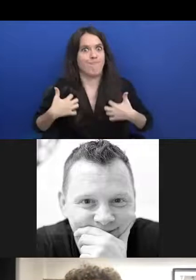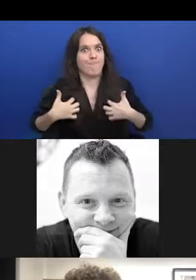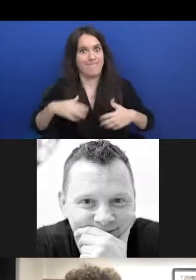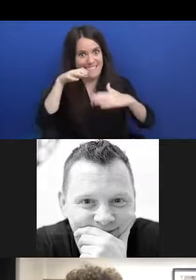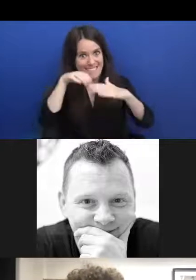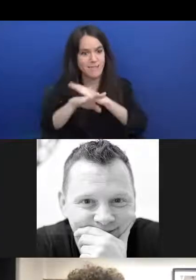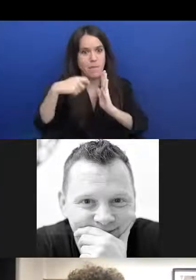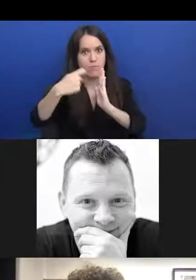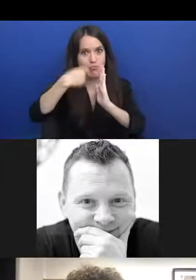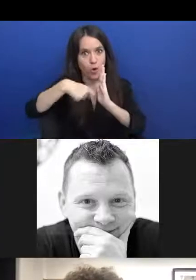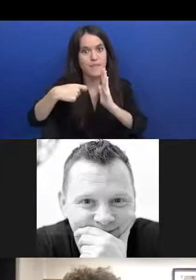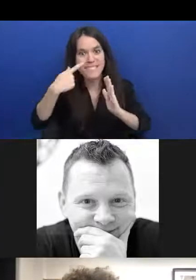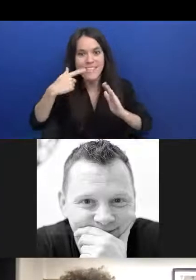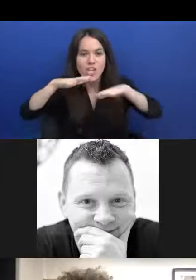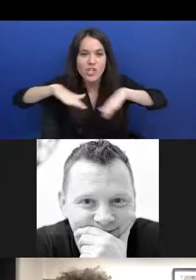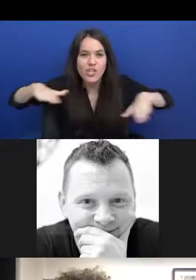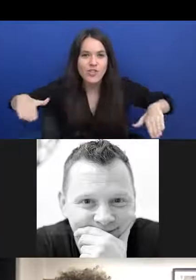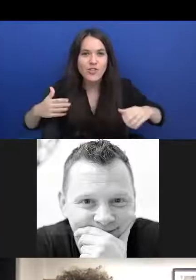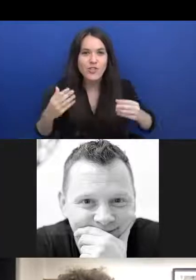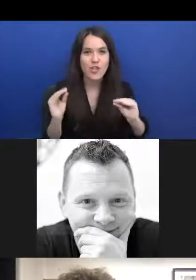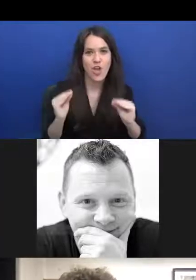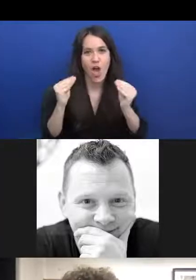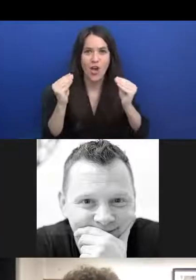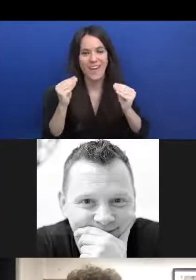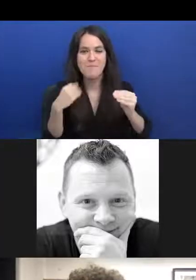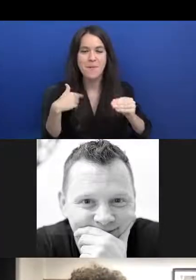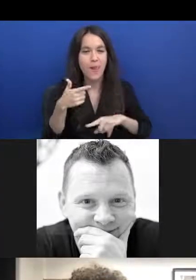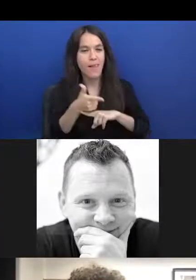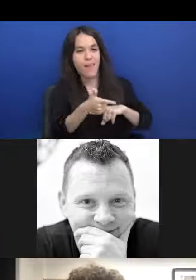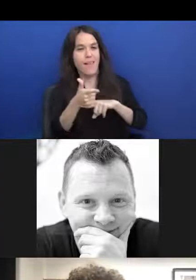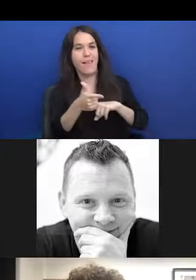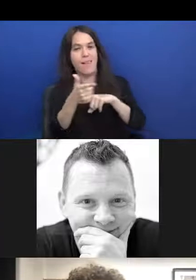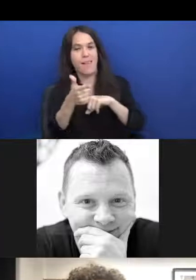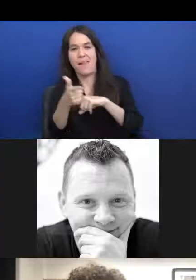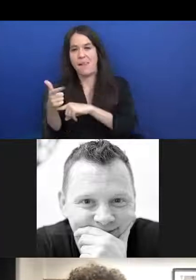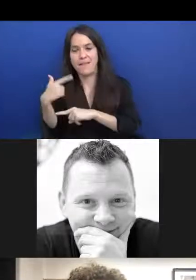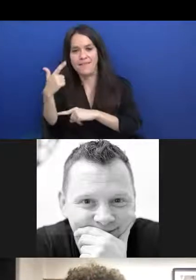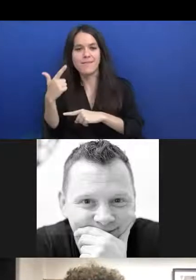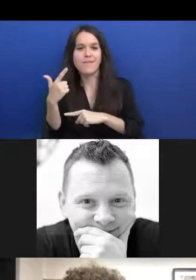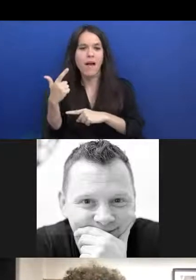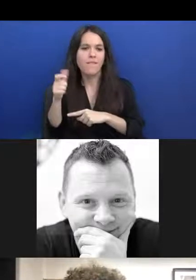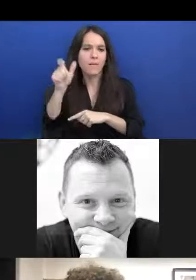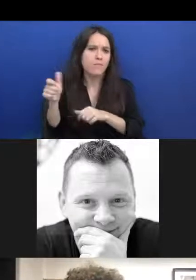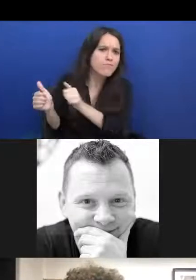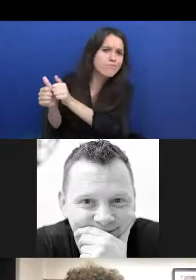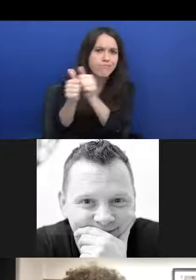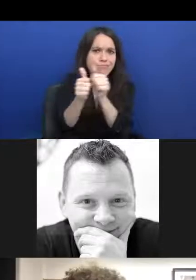films with young people which I work with some filmmakers Elizabeth Langslow and Leandro Palacio